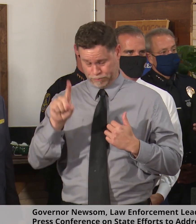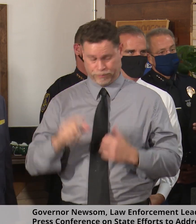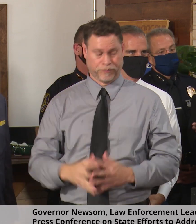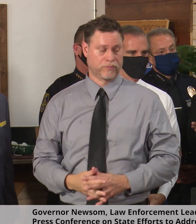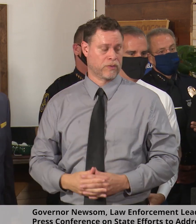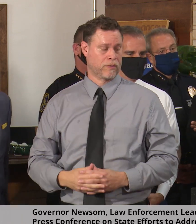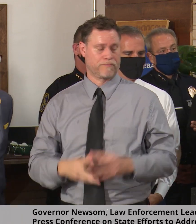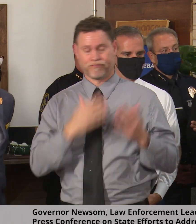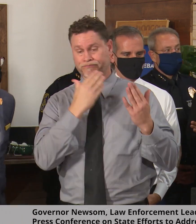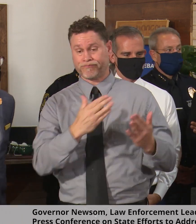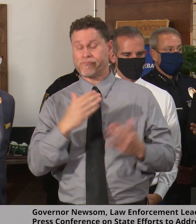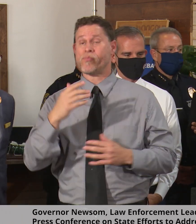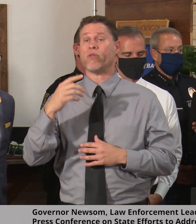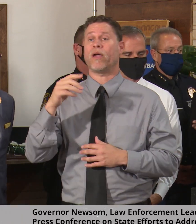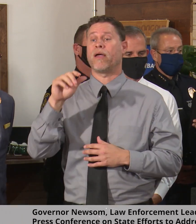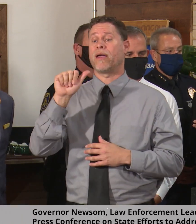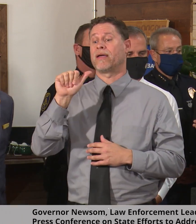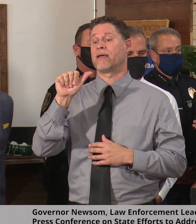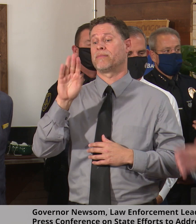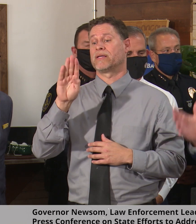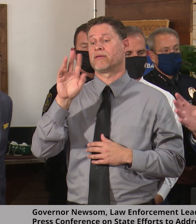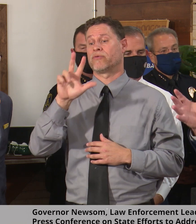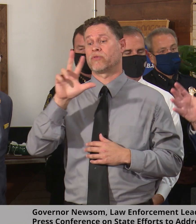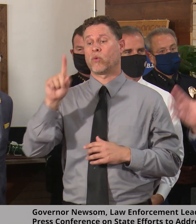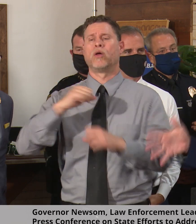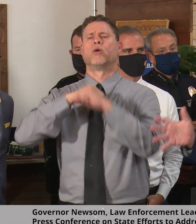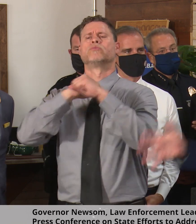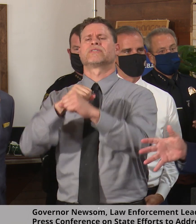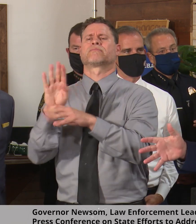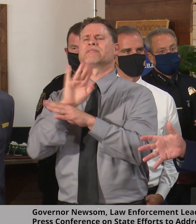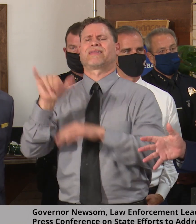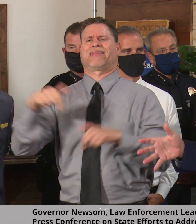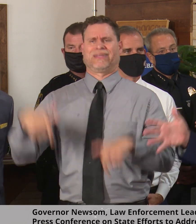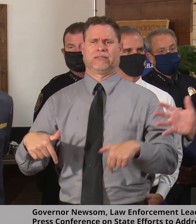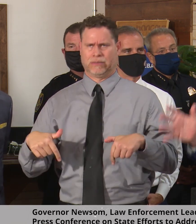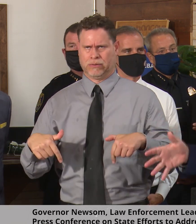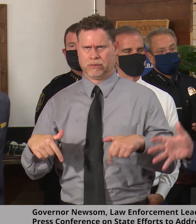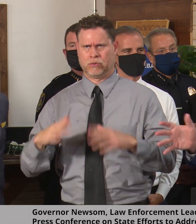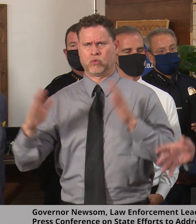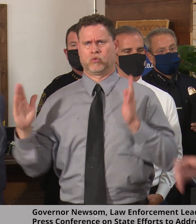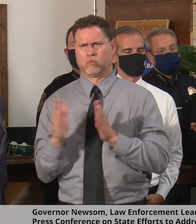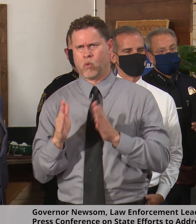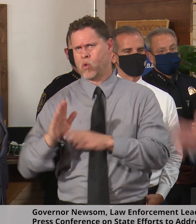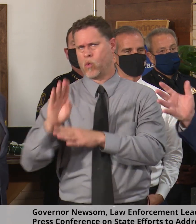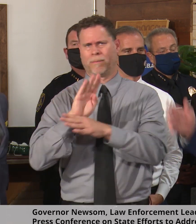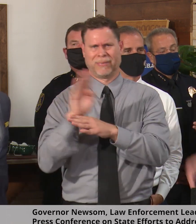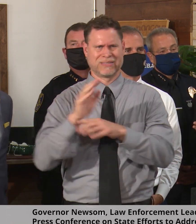AB-331 simply does is protect businesses just like this one, small businesses, big businesses